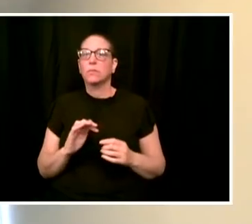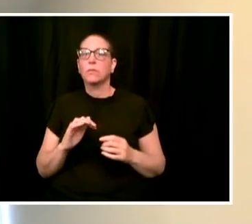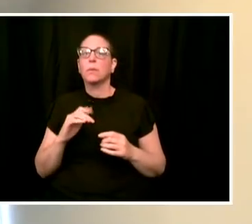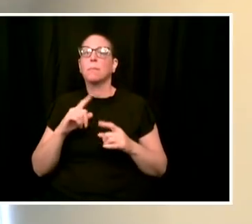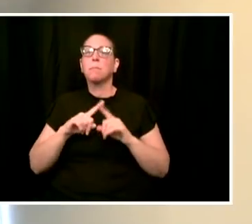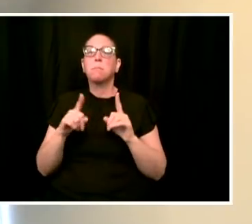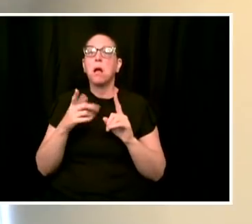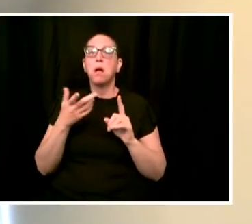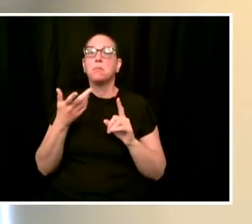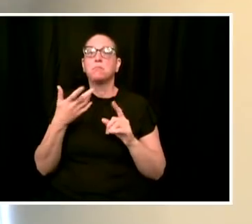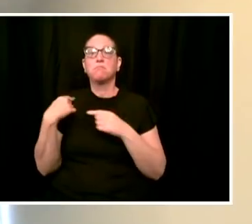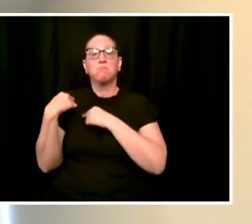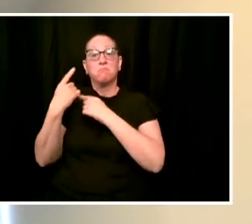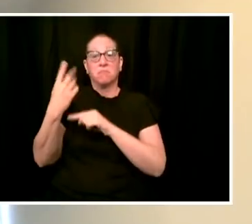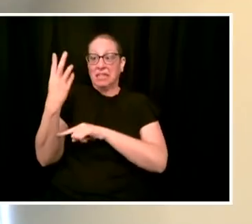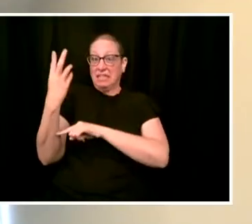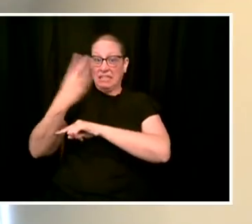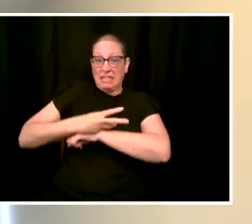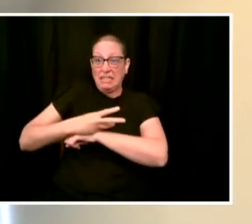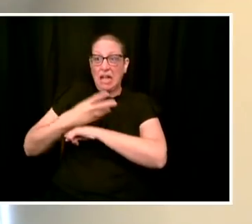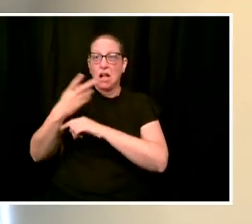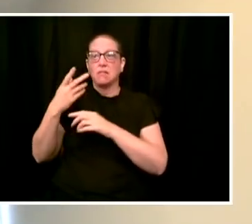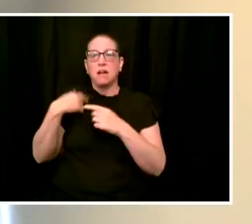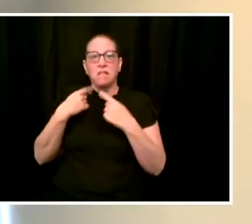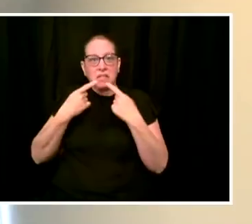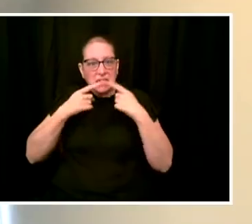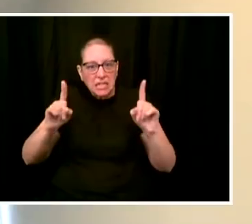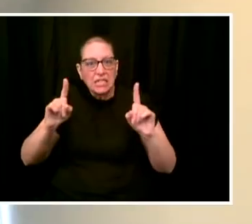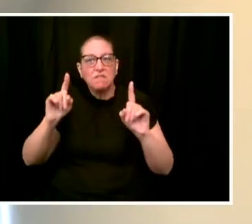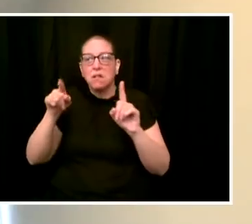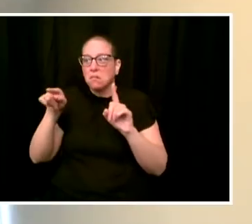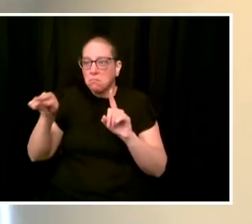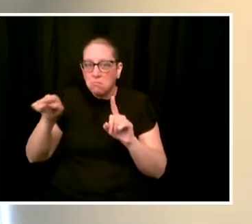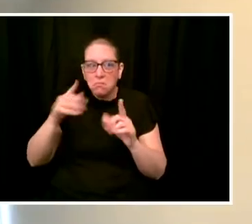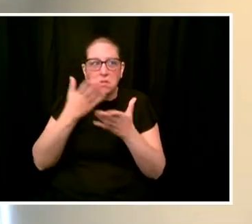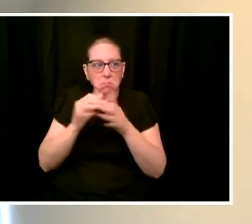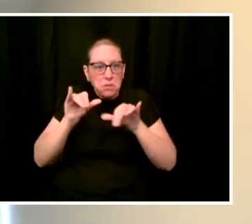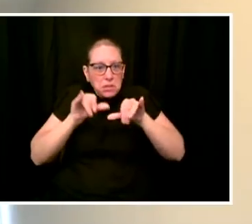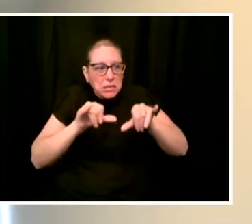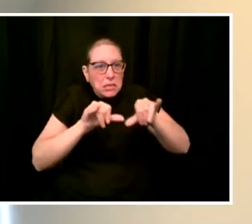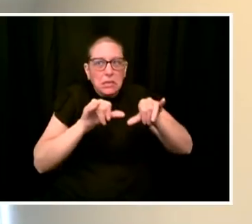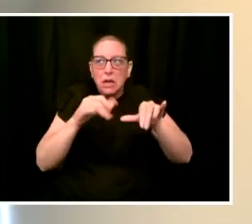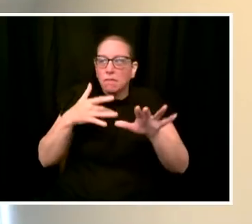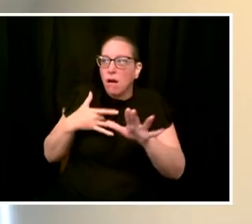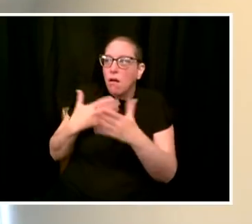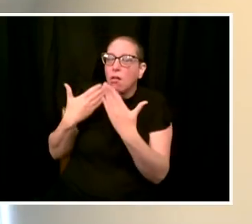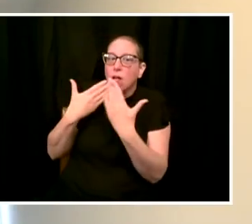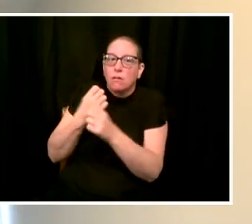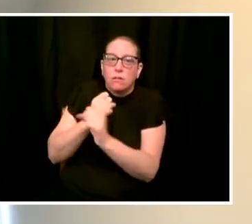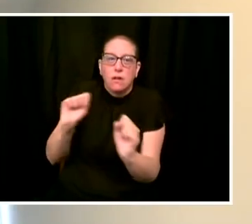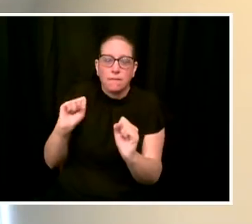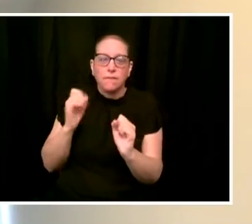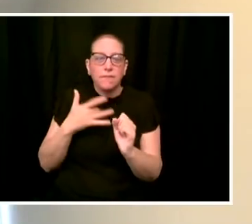ACCEPTI NG SERVICES ON THOSE NIGHTS. BUT IF YOU TOOK A COLD BLUE IN THE NIGHT, PEOPLE